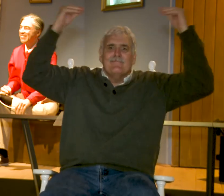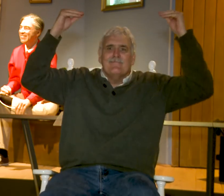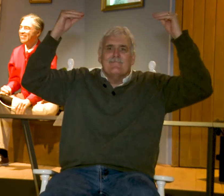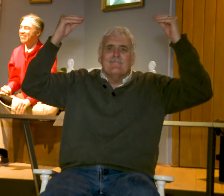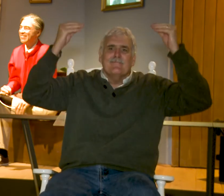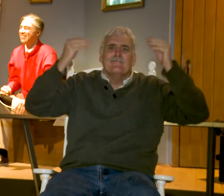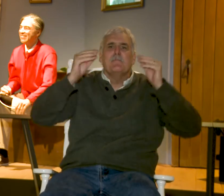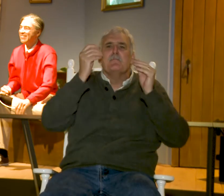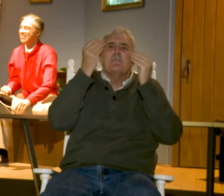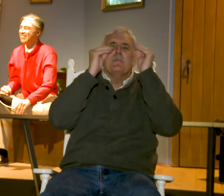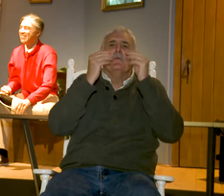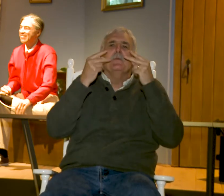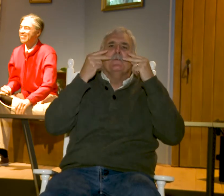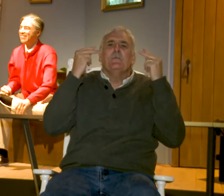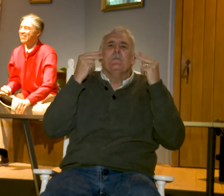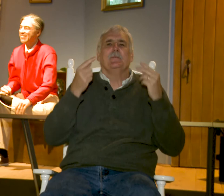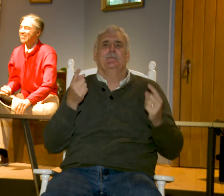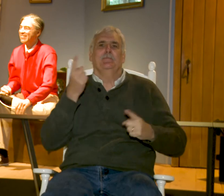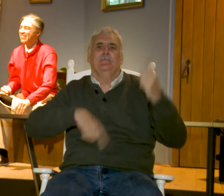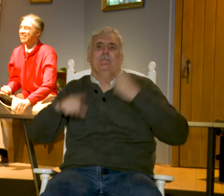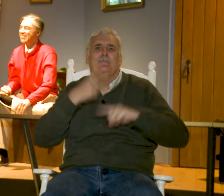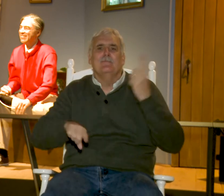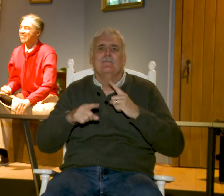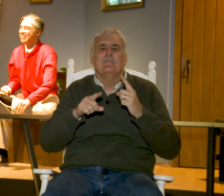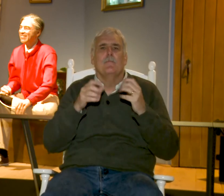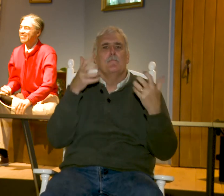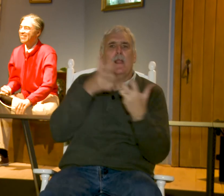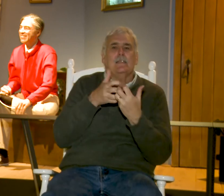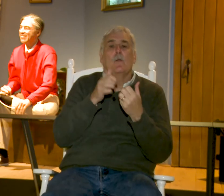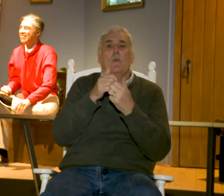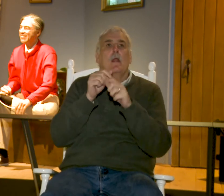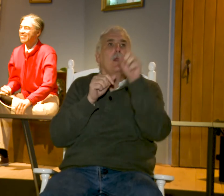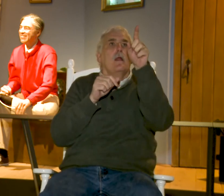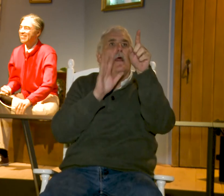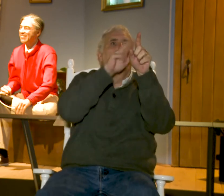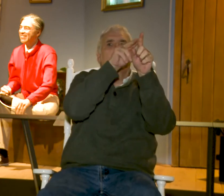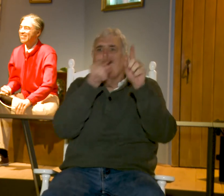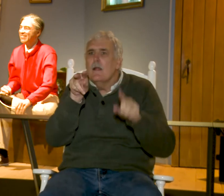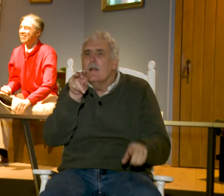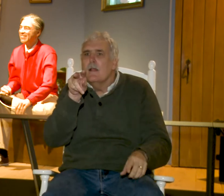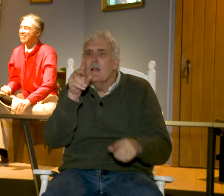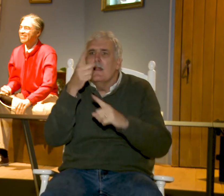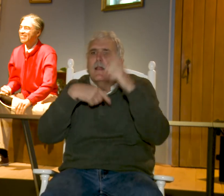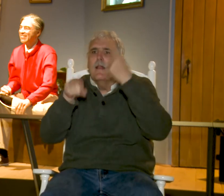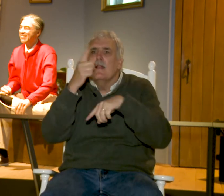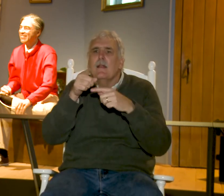with ears and makeup for whiskers. The signer will match the character so when the child sees each character he/she will make an immediate connection